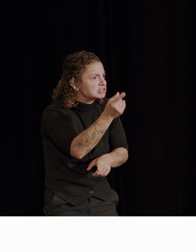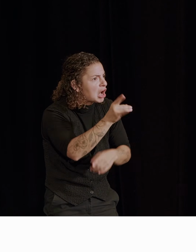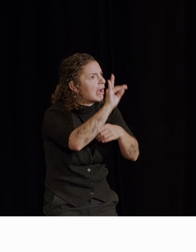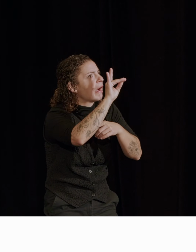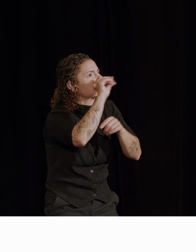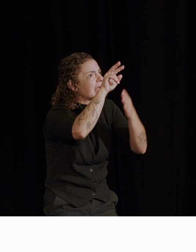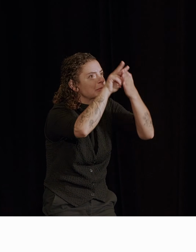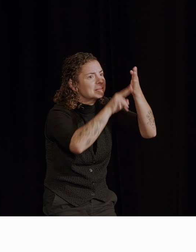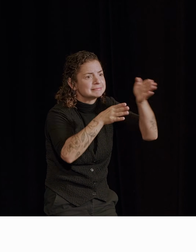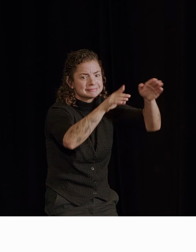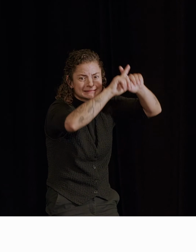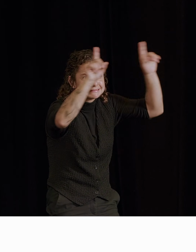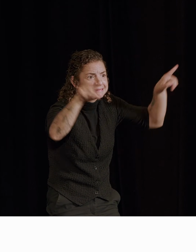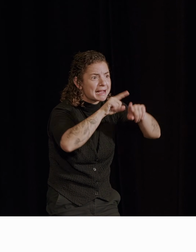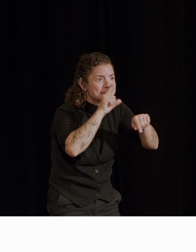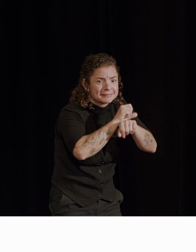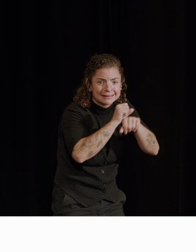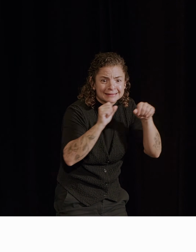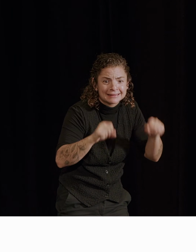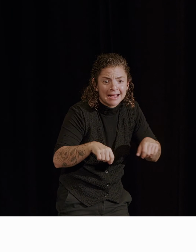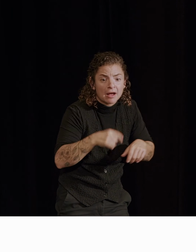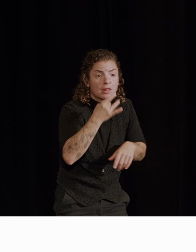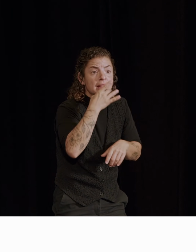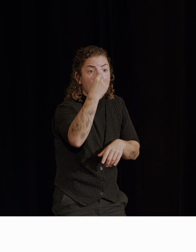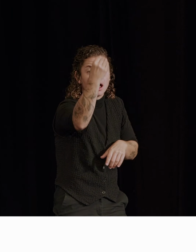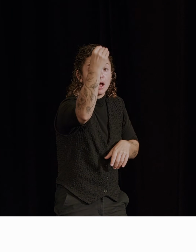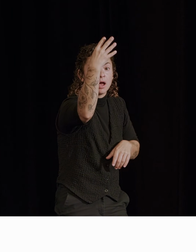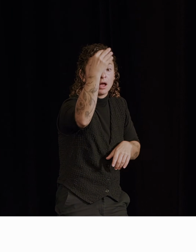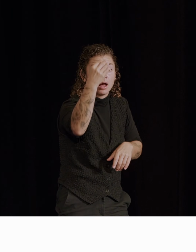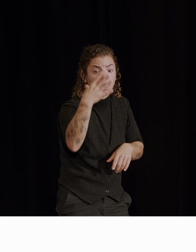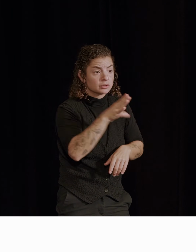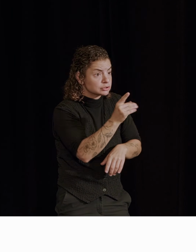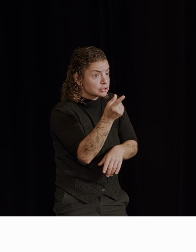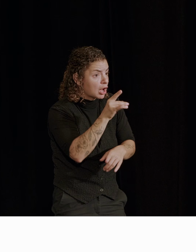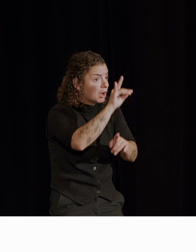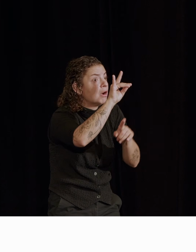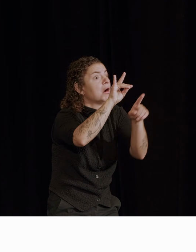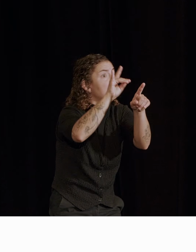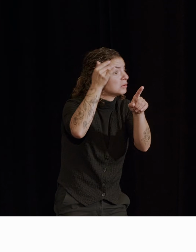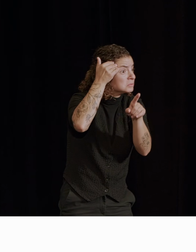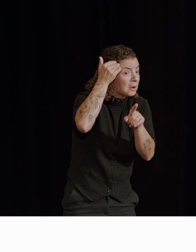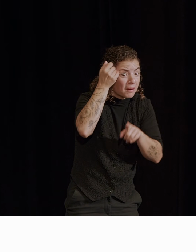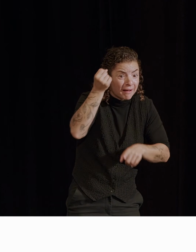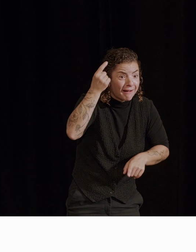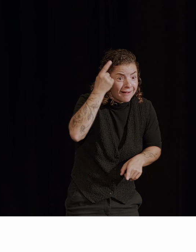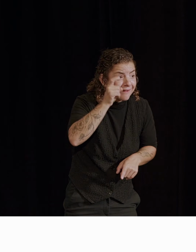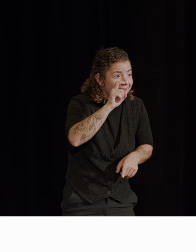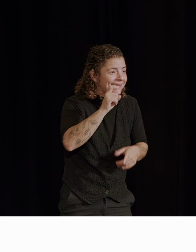the traffic indicator, and it's kind of amusing, the assumptions people make.